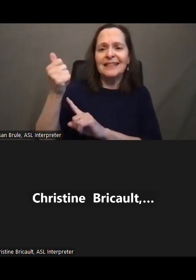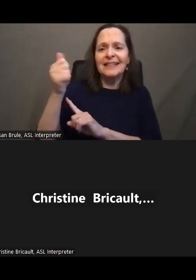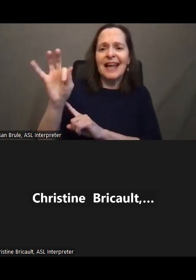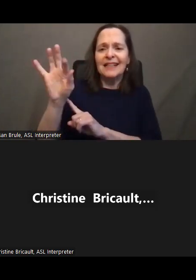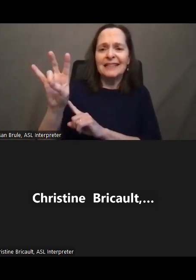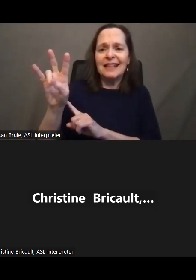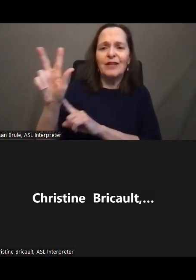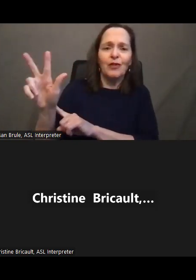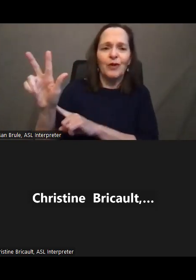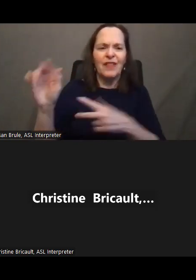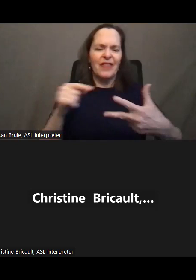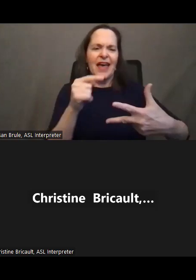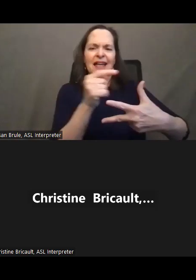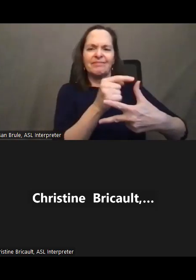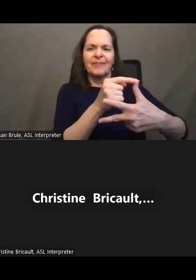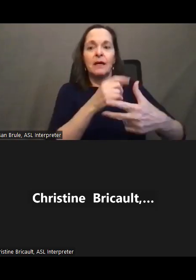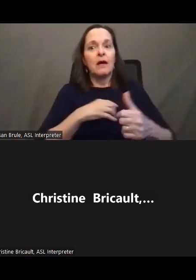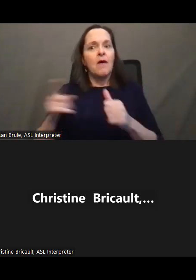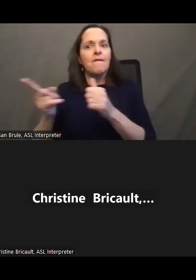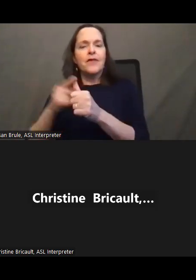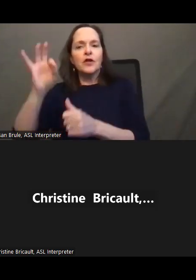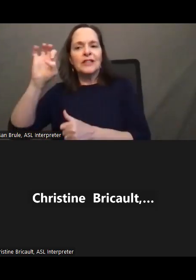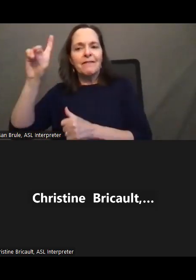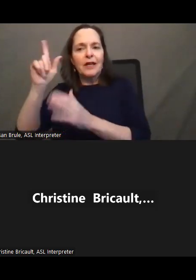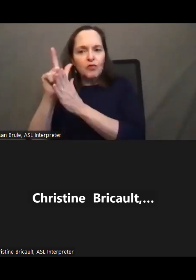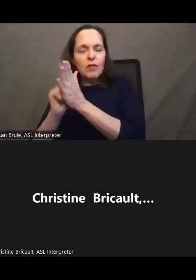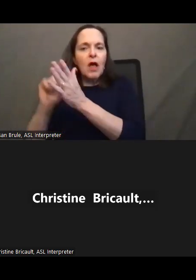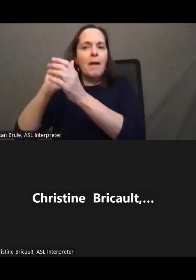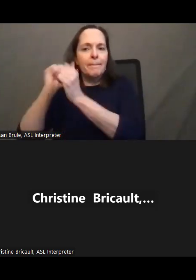guaranteed nondiscrimination and civil rights for people with disabilities.